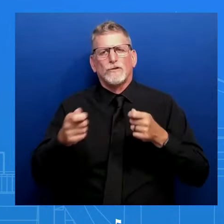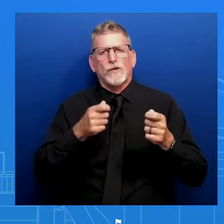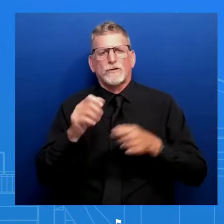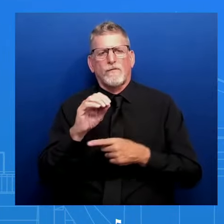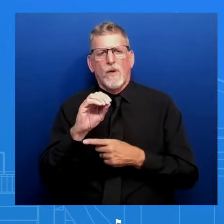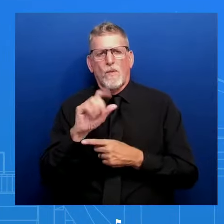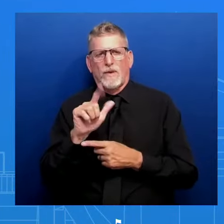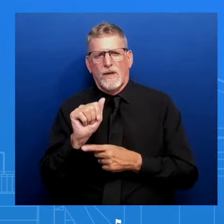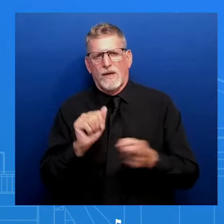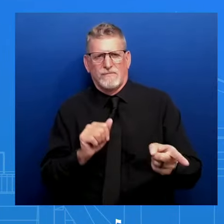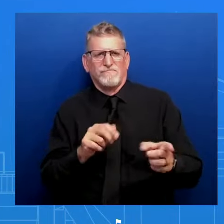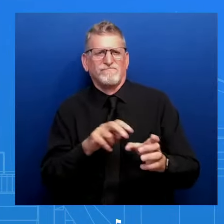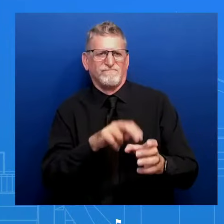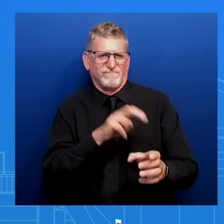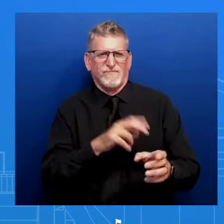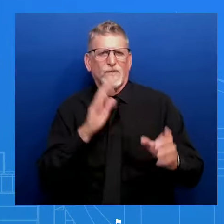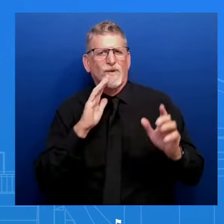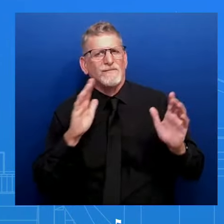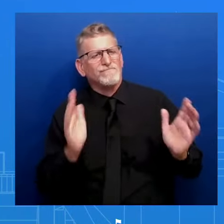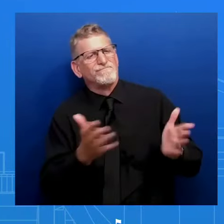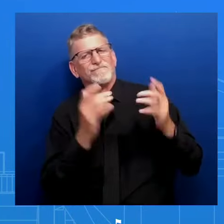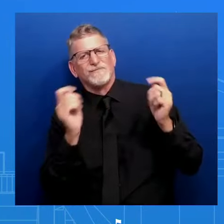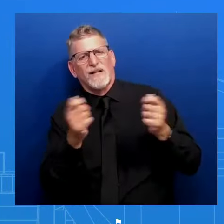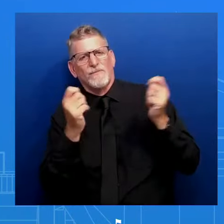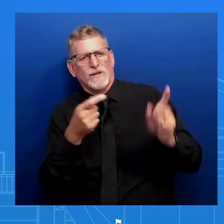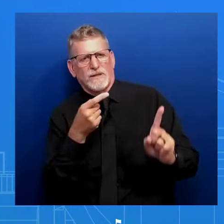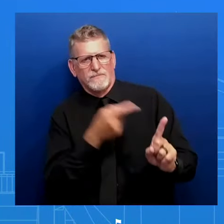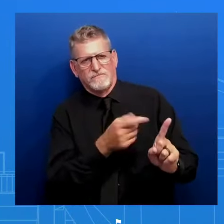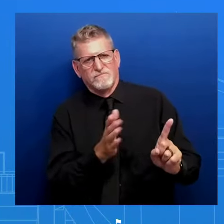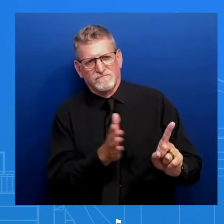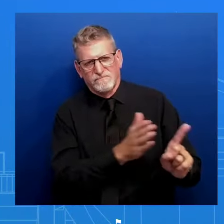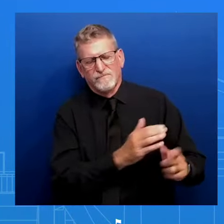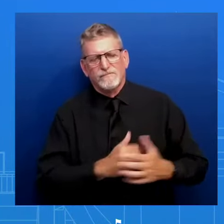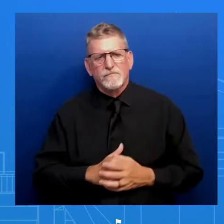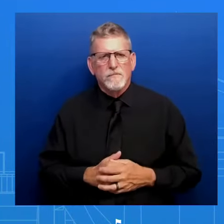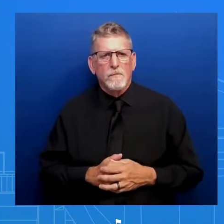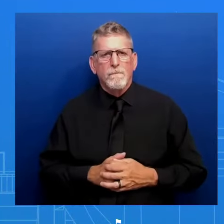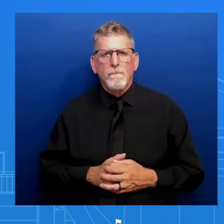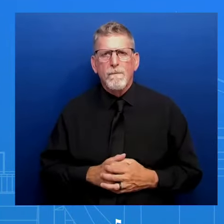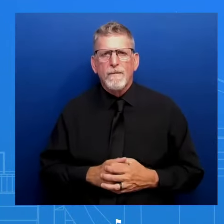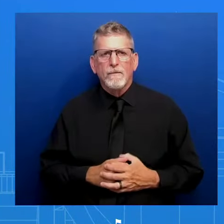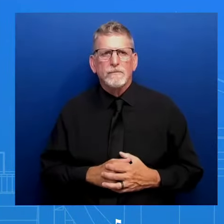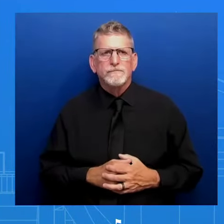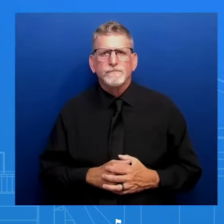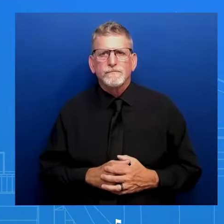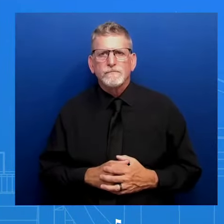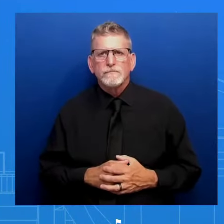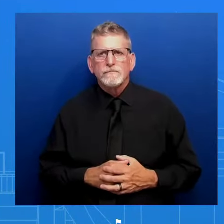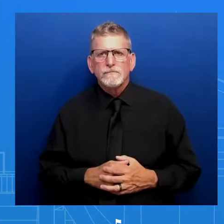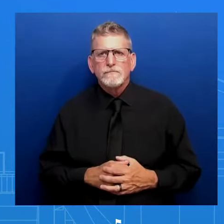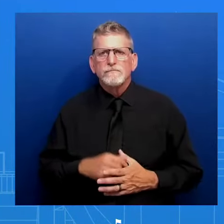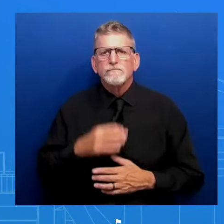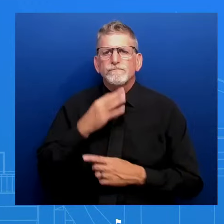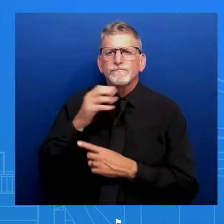The Press: And then, can you give us an update when it comes to East Palestine? The President has said that he would go. He has not yet.